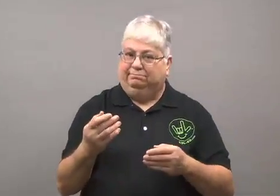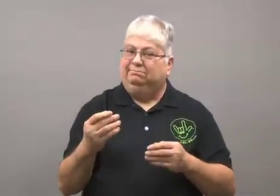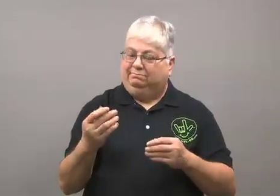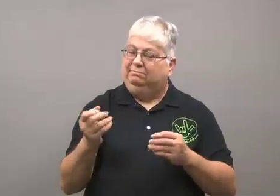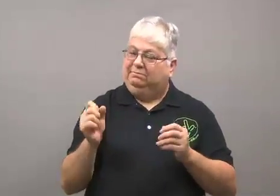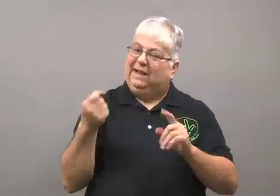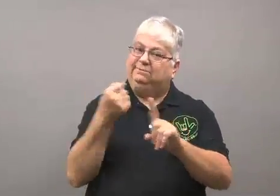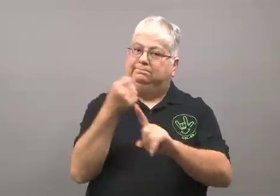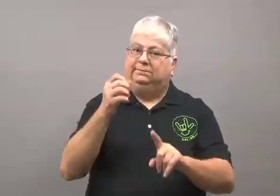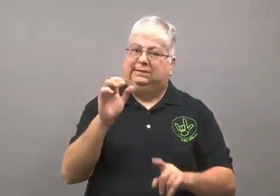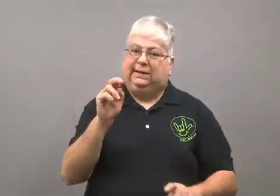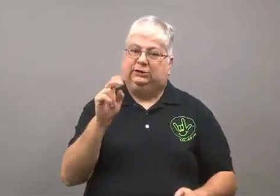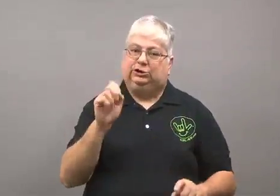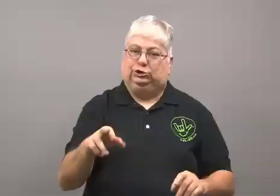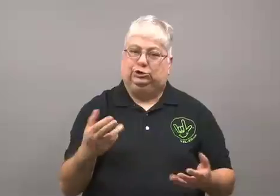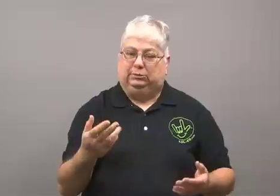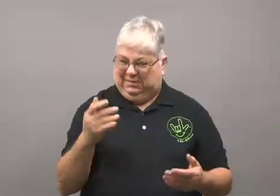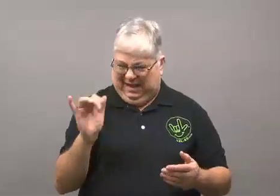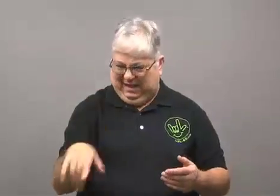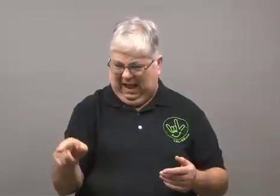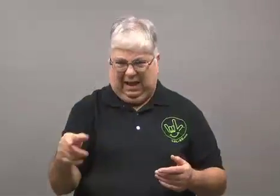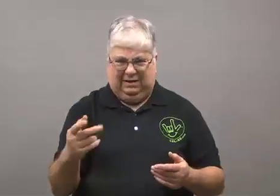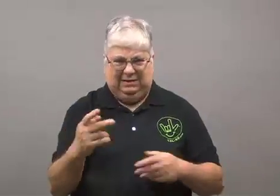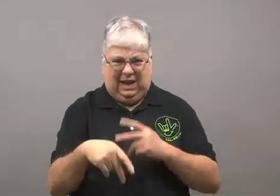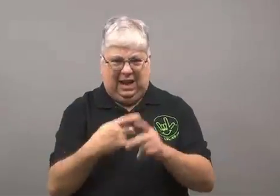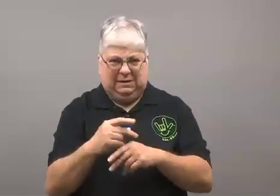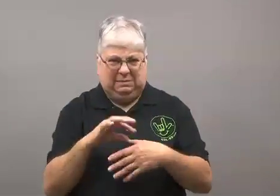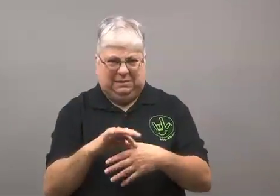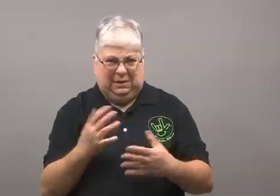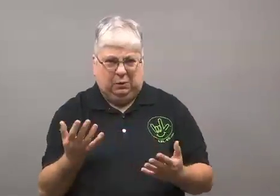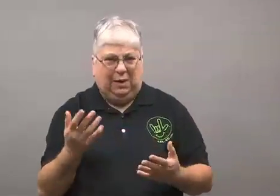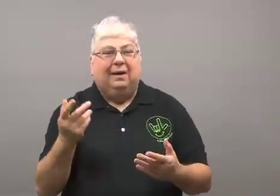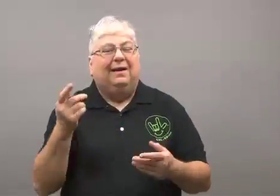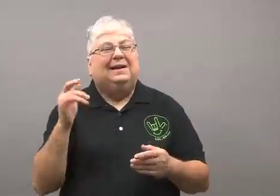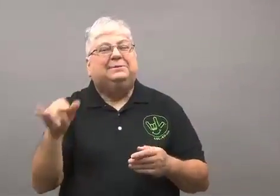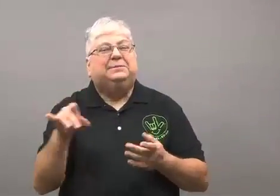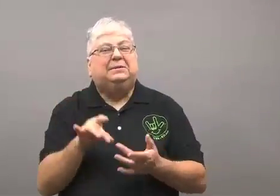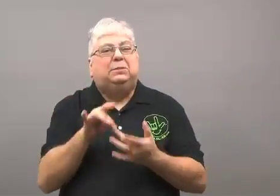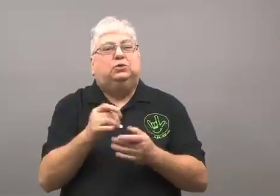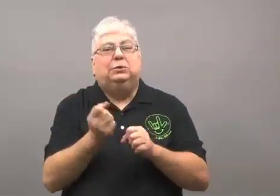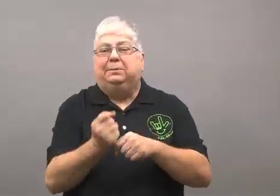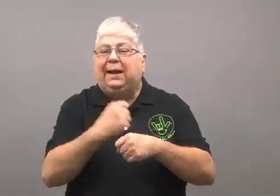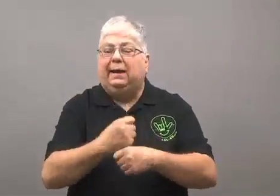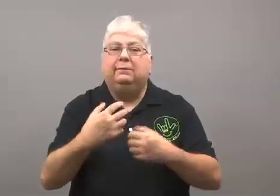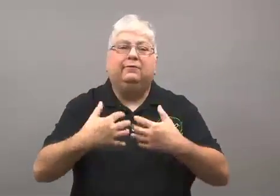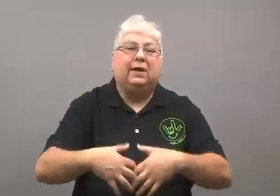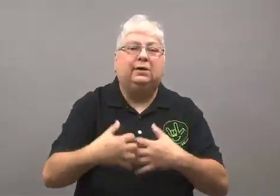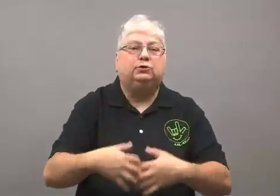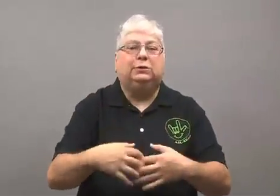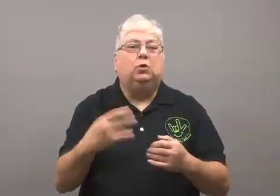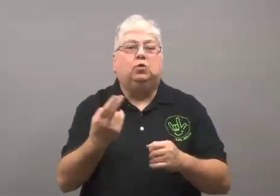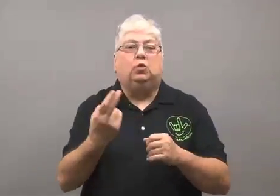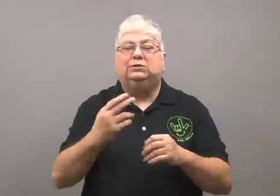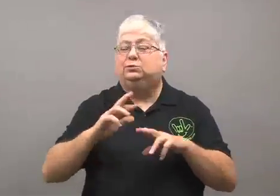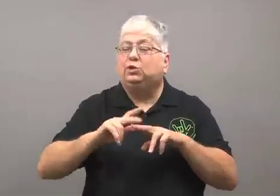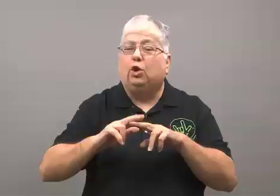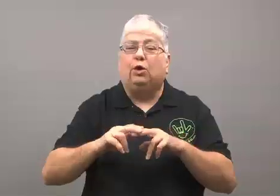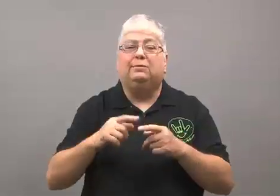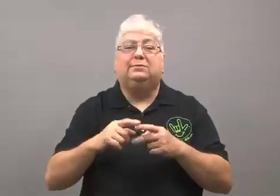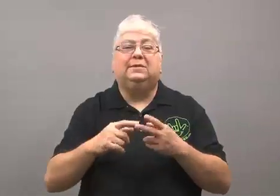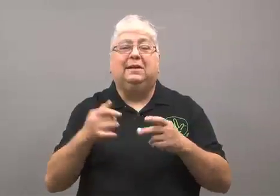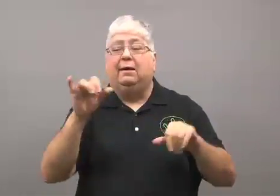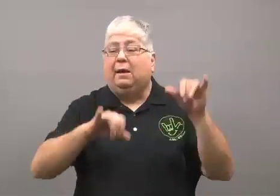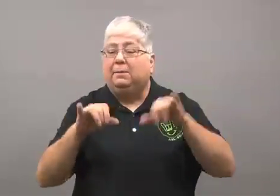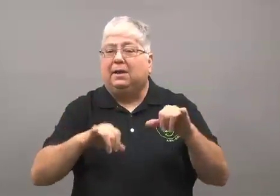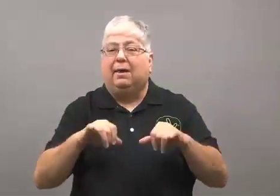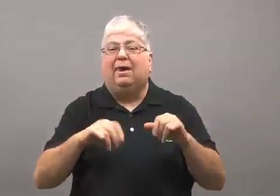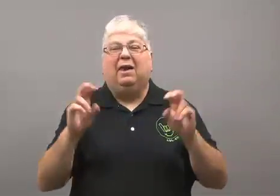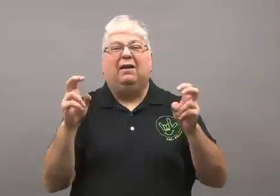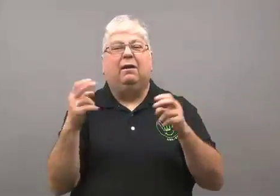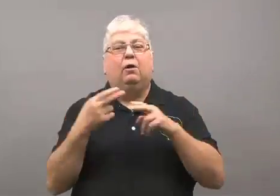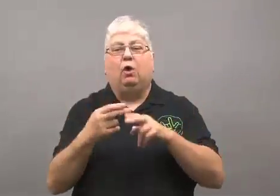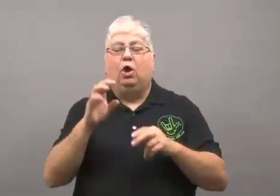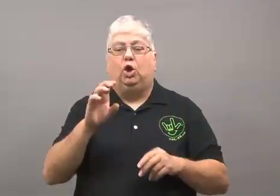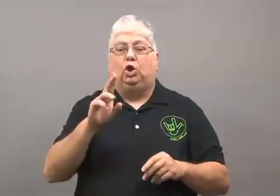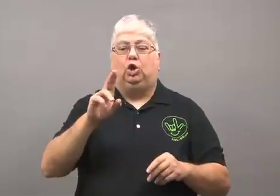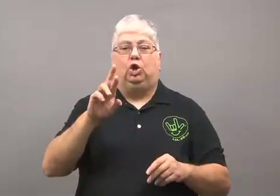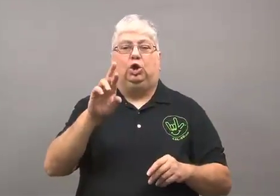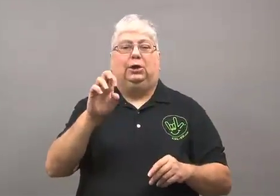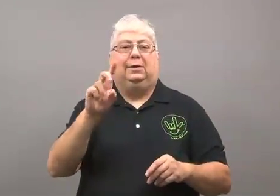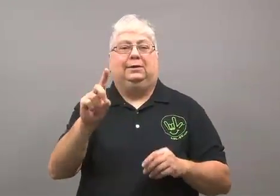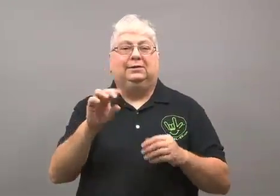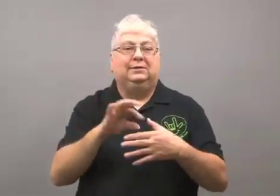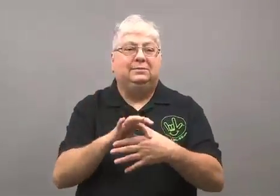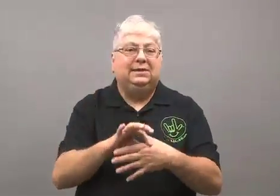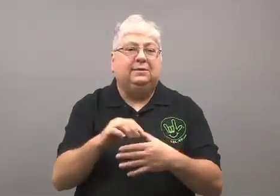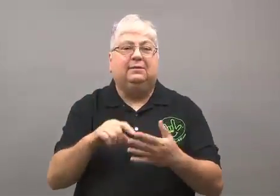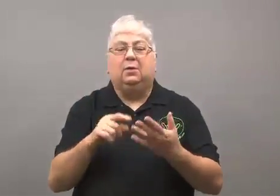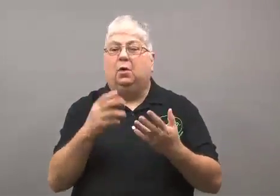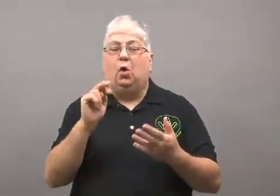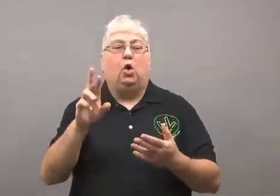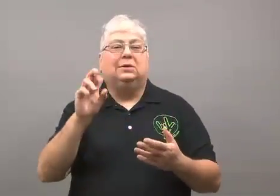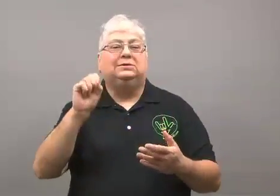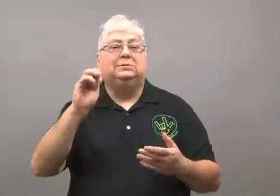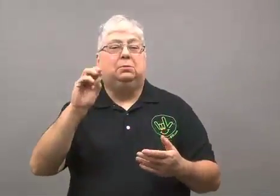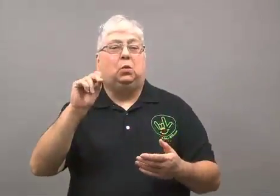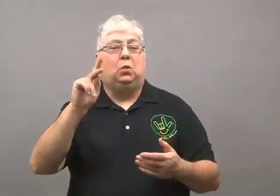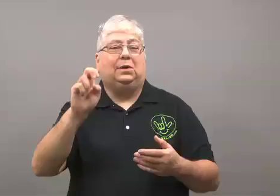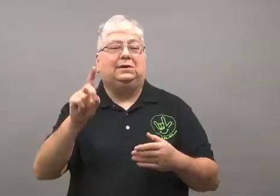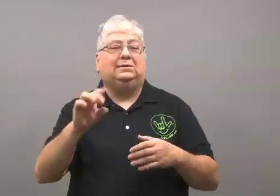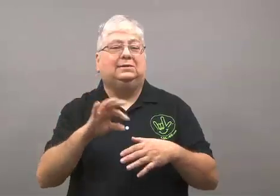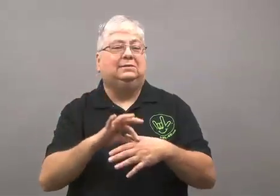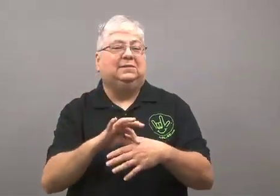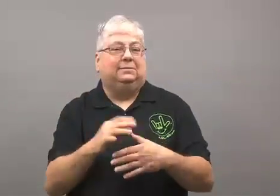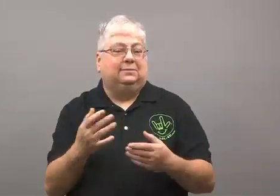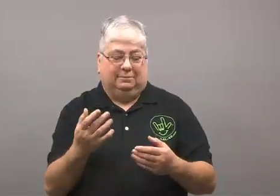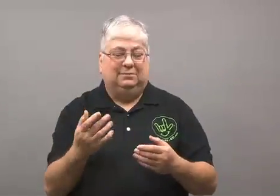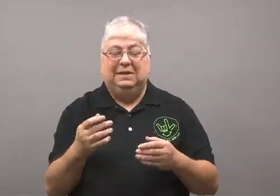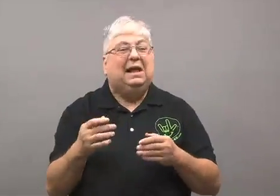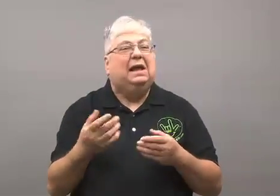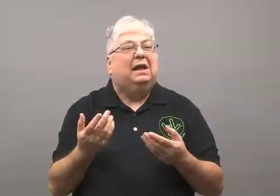Processed meat, also called cured or smoked, that come from factories, they contain salt and sometimes chemicals.